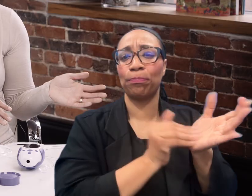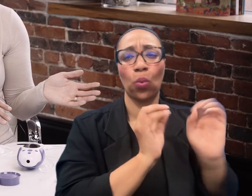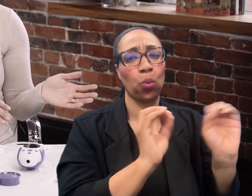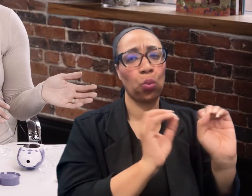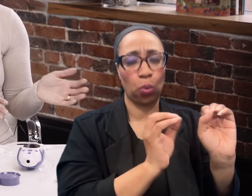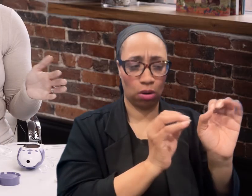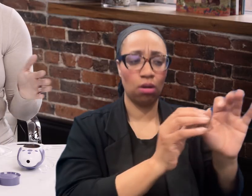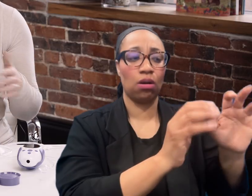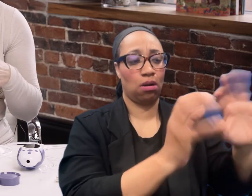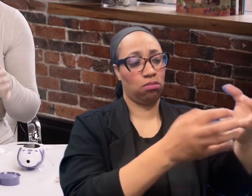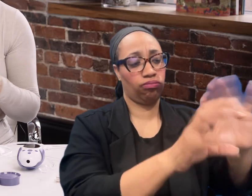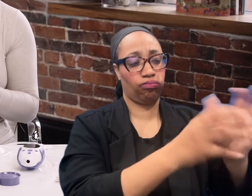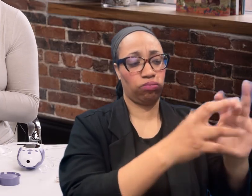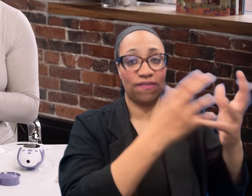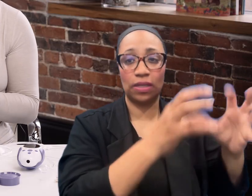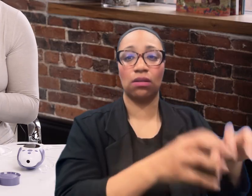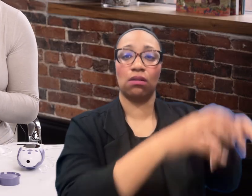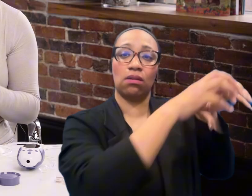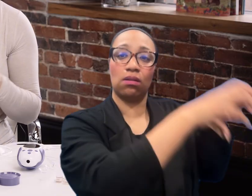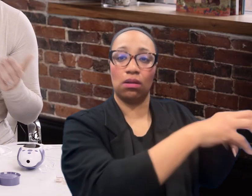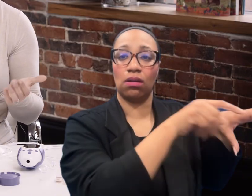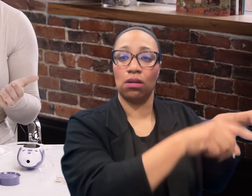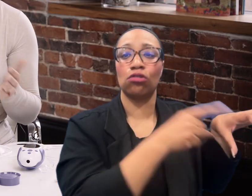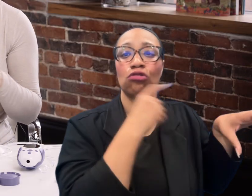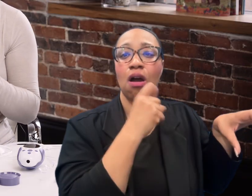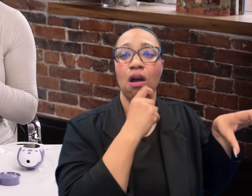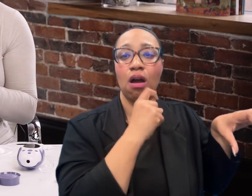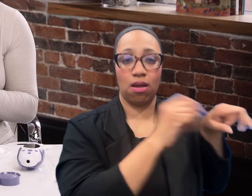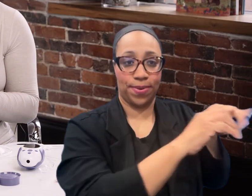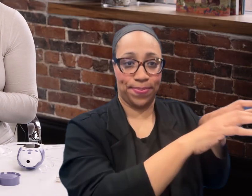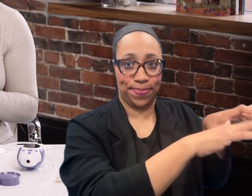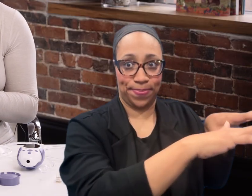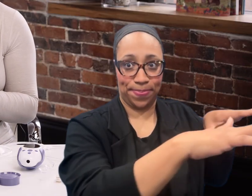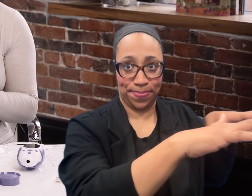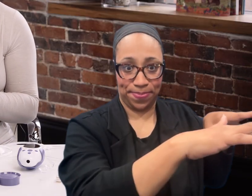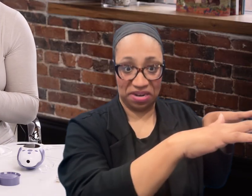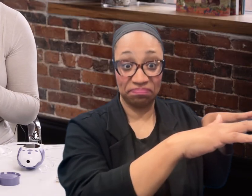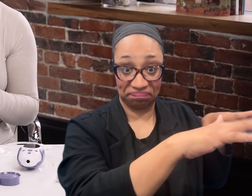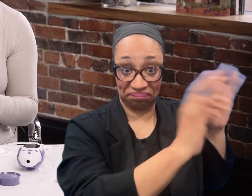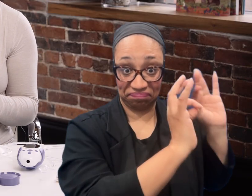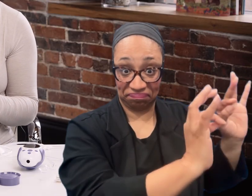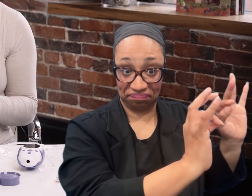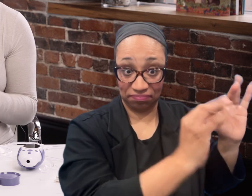your food dishes. Wash as you normally would, and then rinse and let them air dry. For sanitizing,